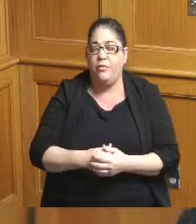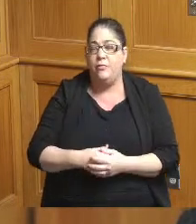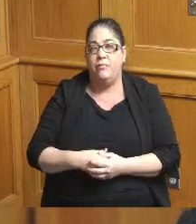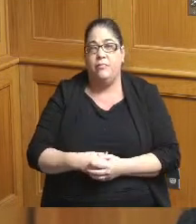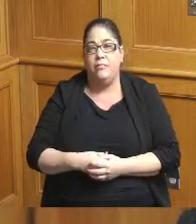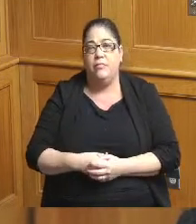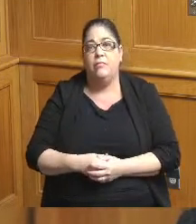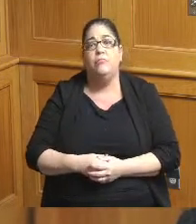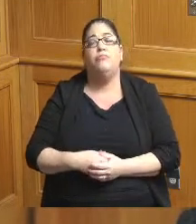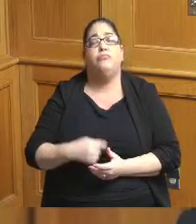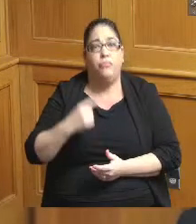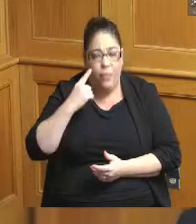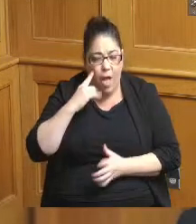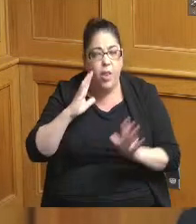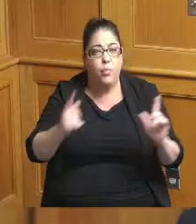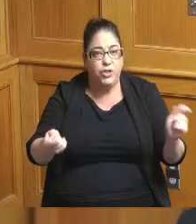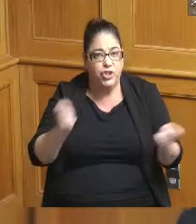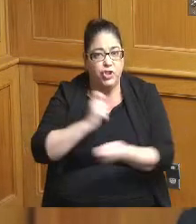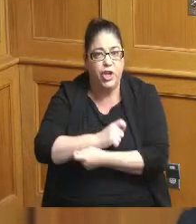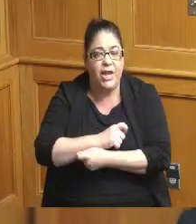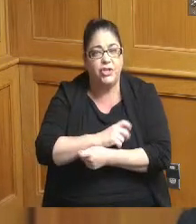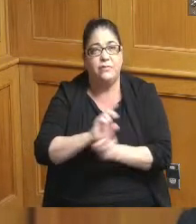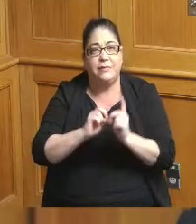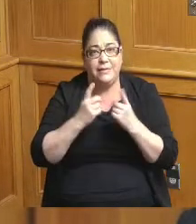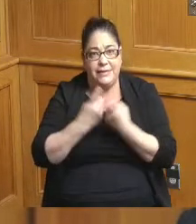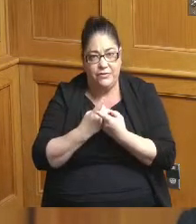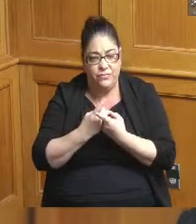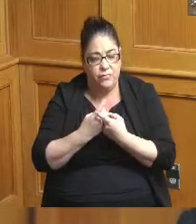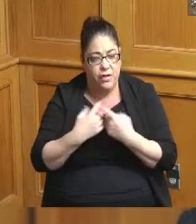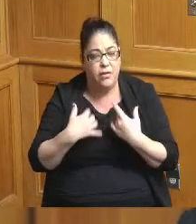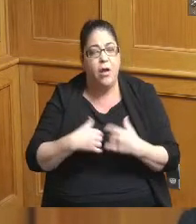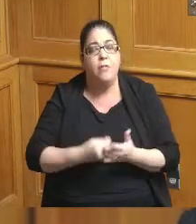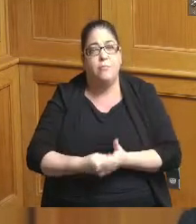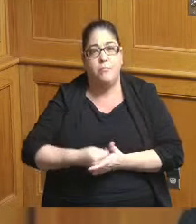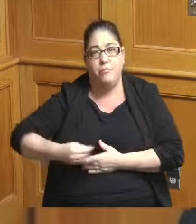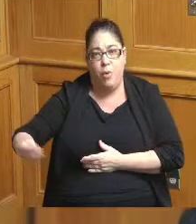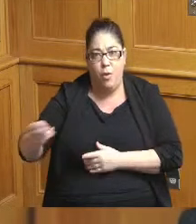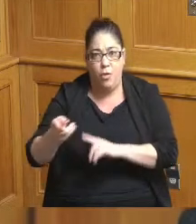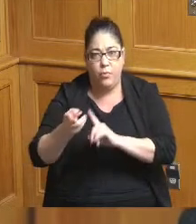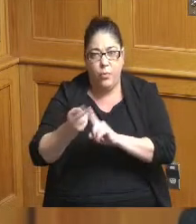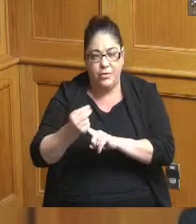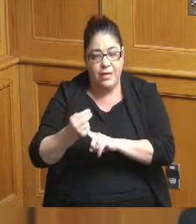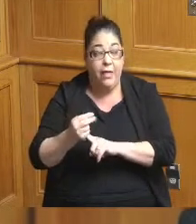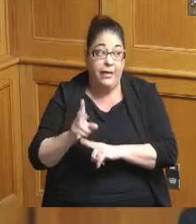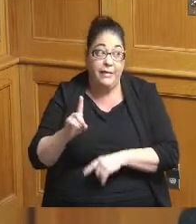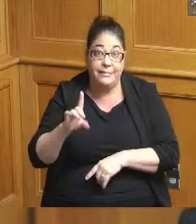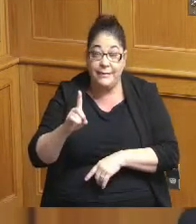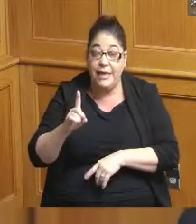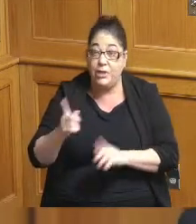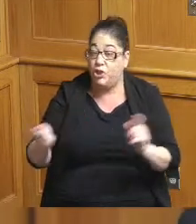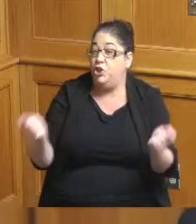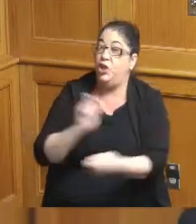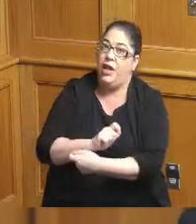would be transformational for the convention District which it has been and so also you know